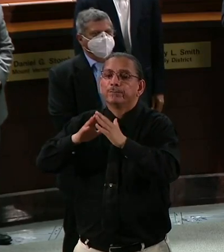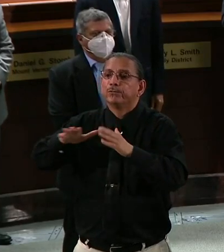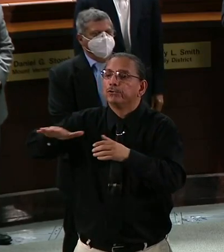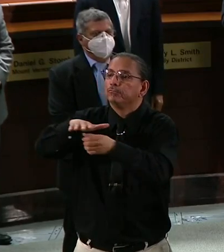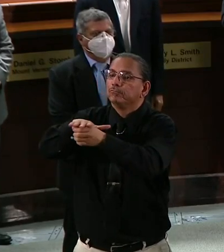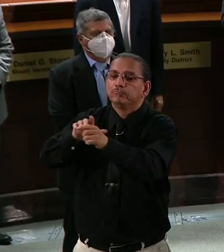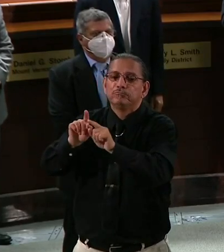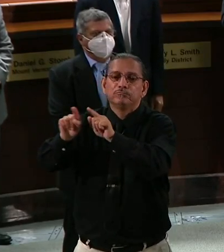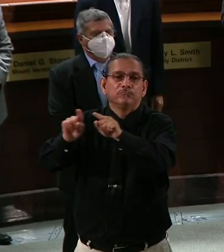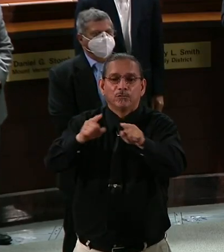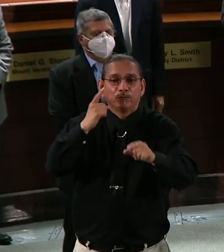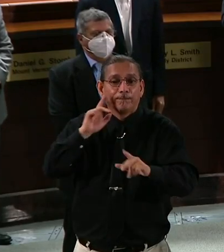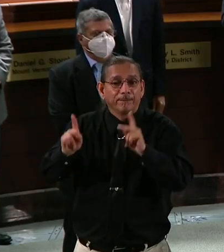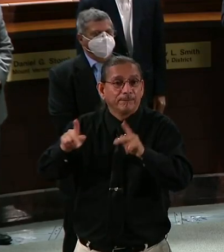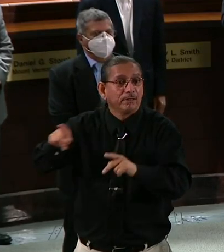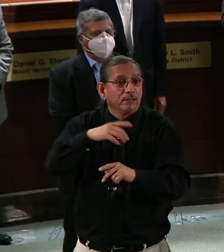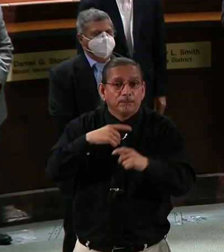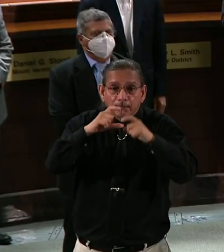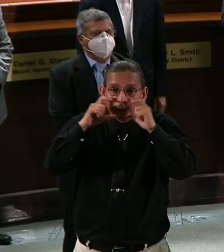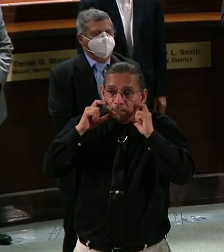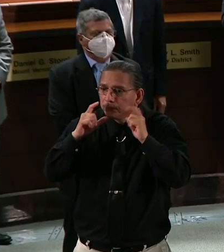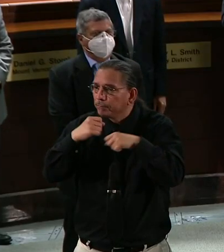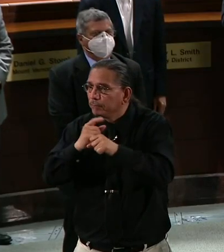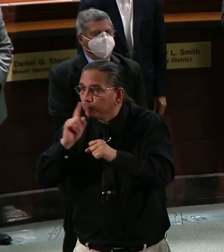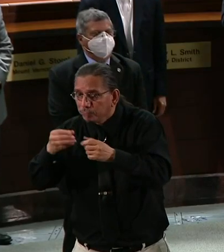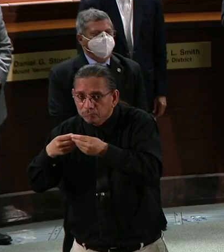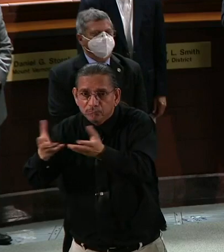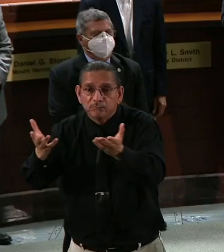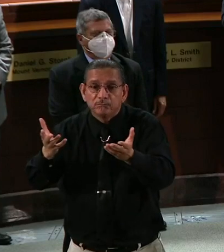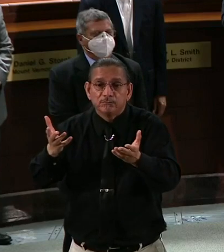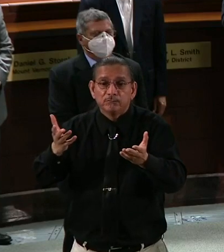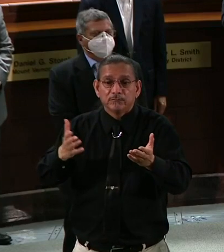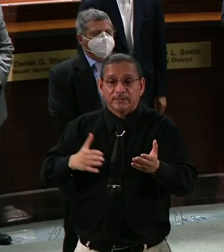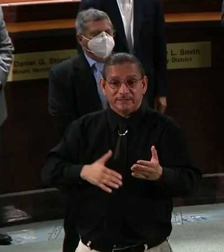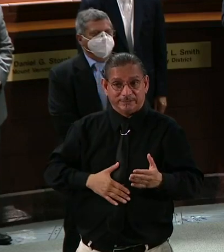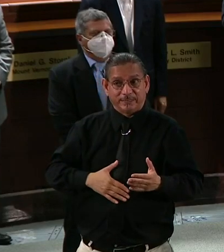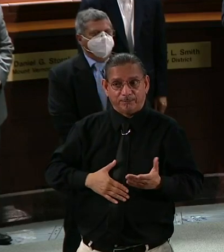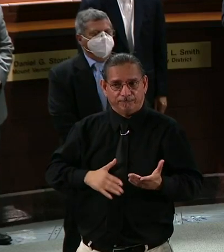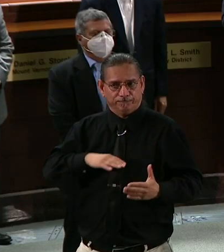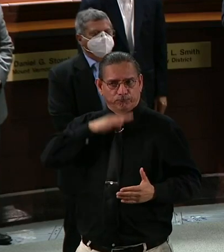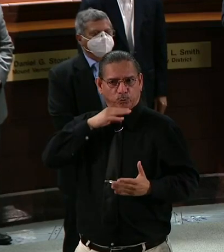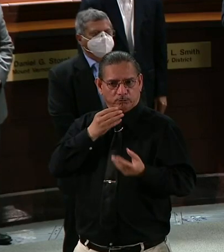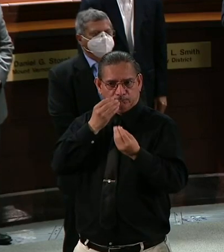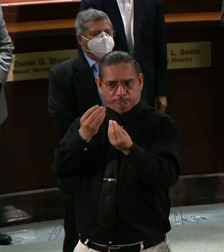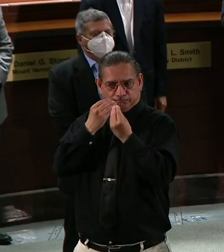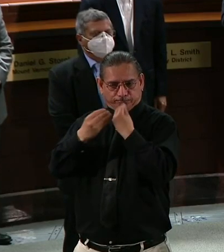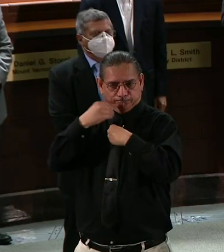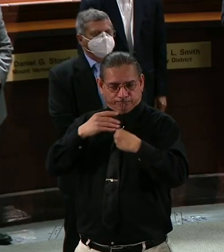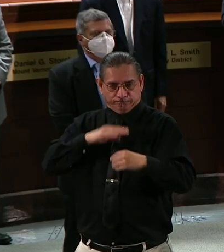GOVERNMENT AS A PEOPLE. HE'S TO